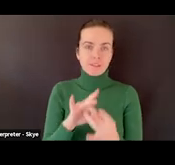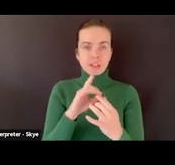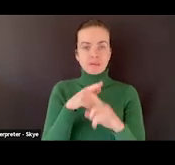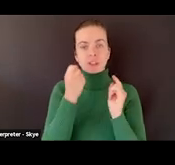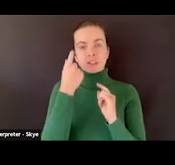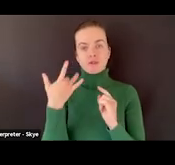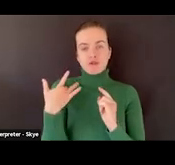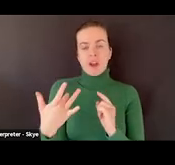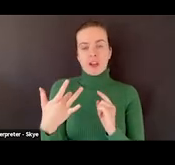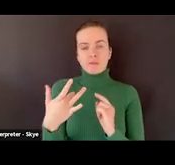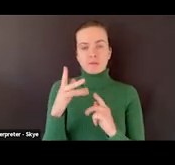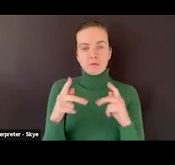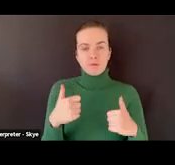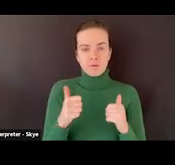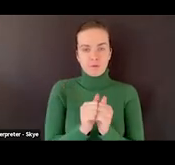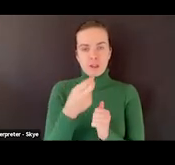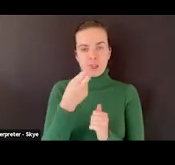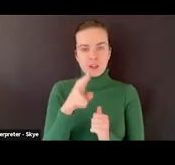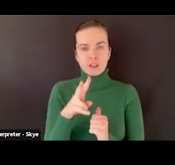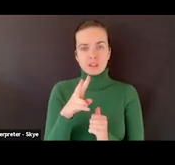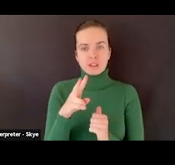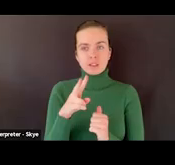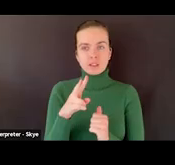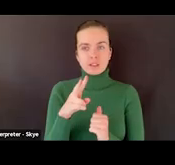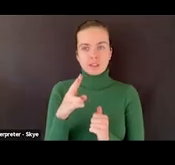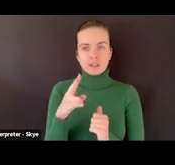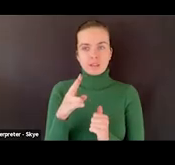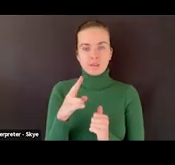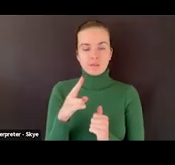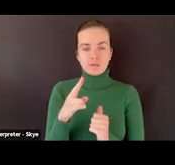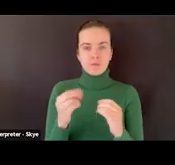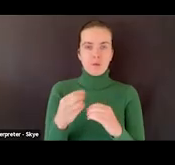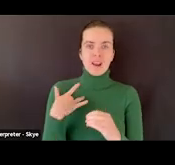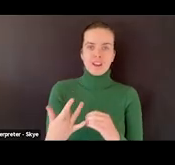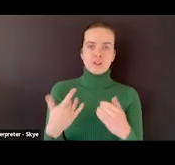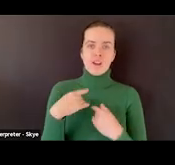with HIV were more likely to have fewer partners in the past 6 months, or at least report fewer